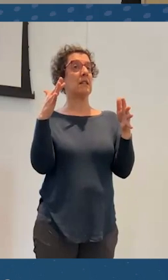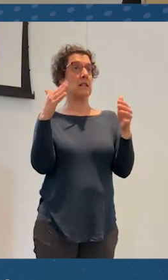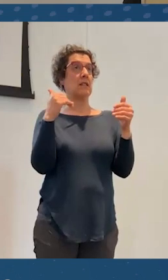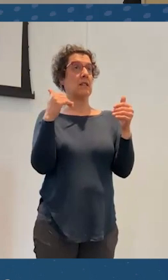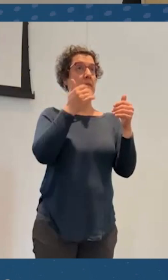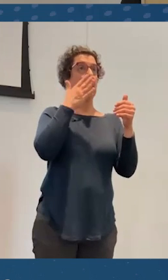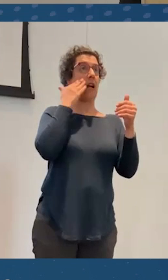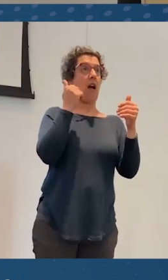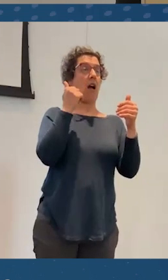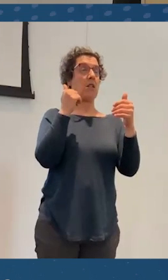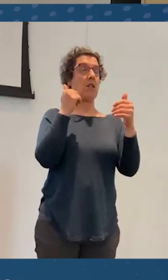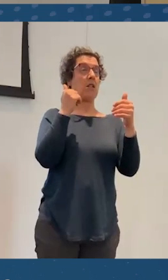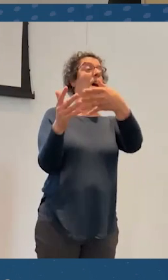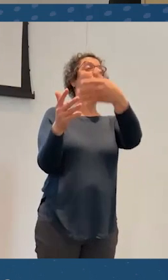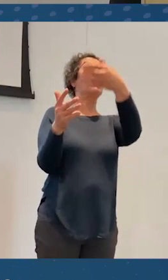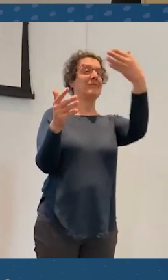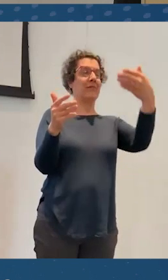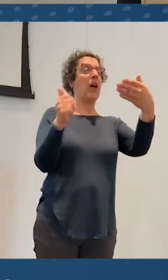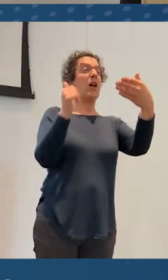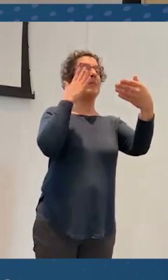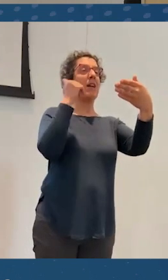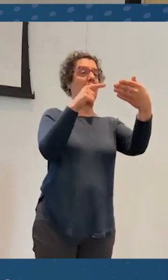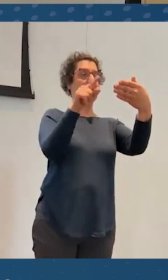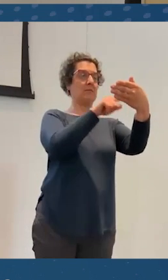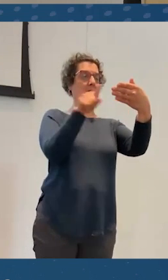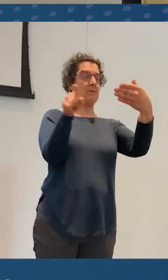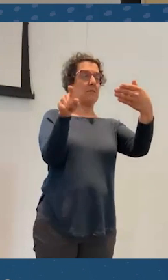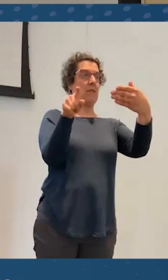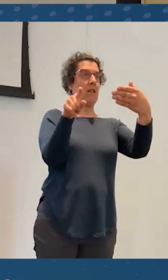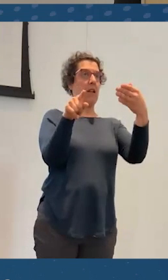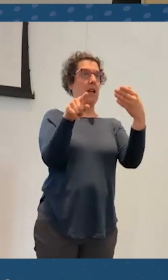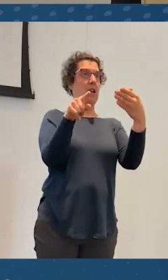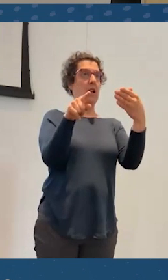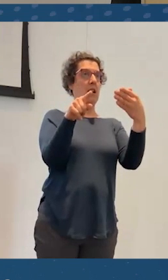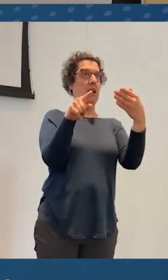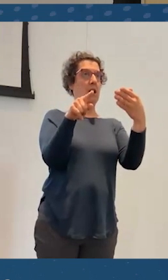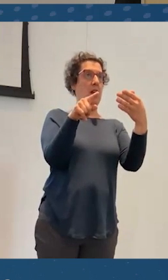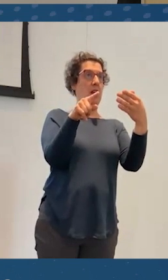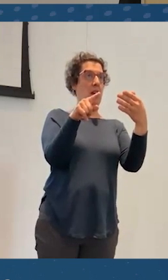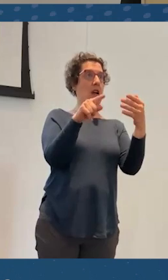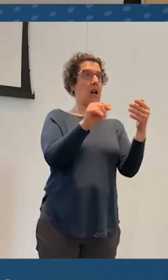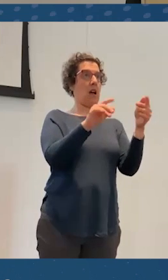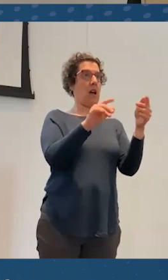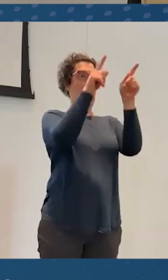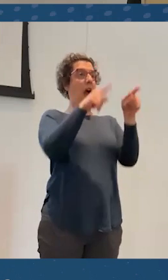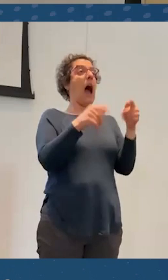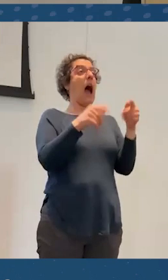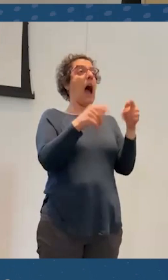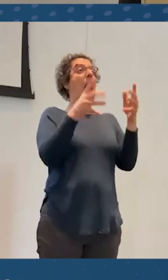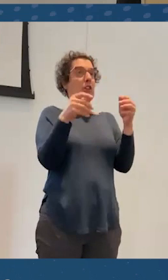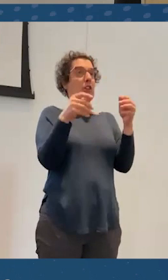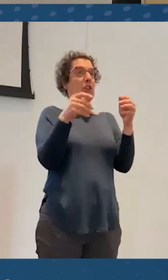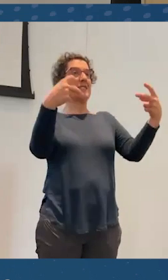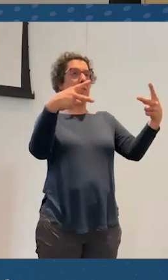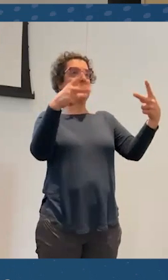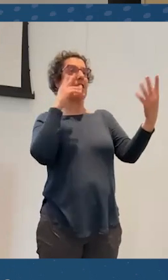of objects, it's also worthwhile to let players customize how much the subtitles show up on top of world elements